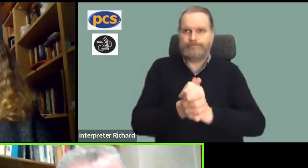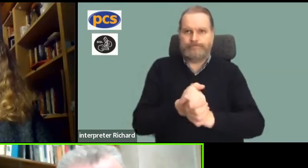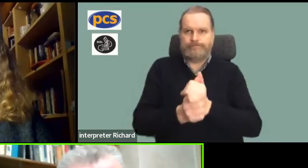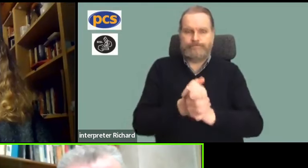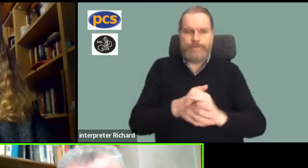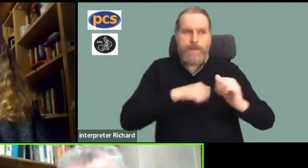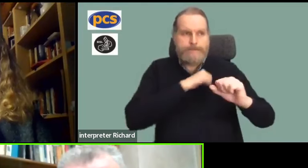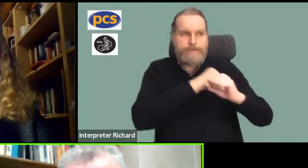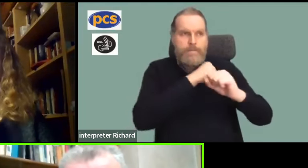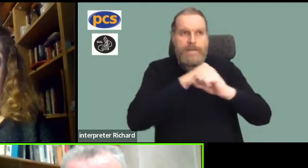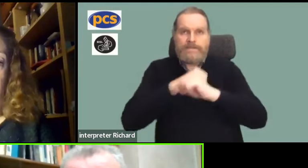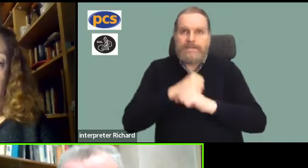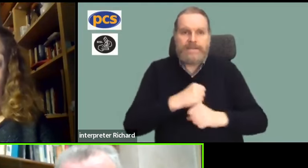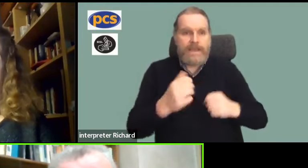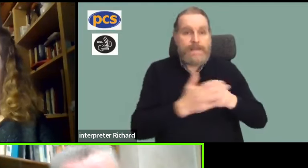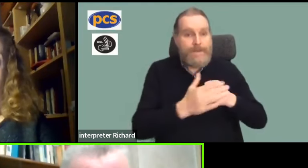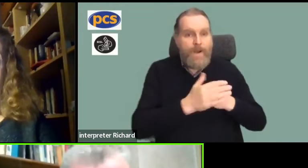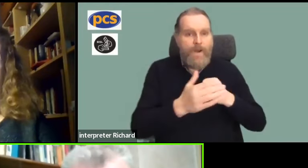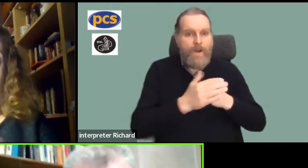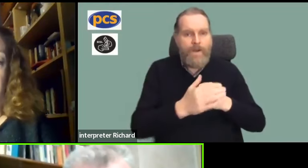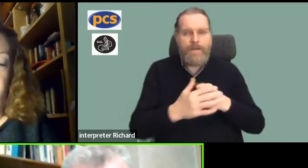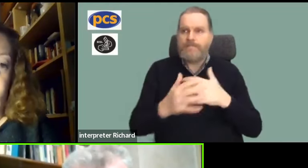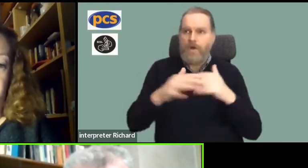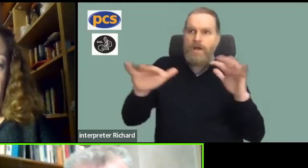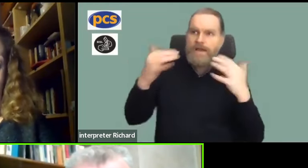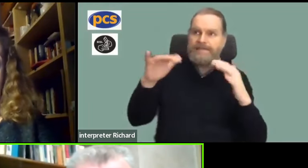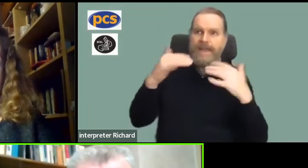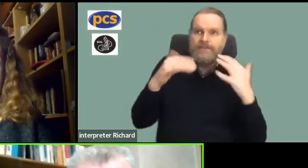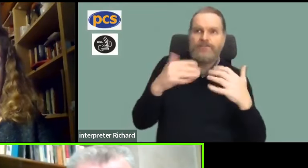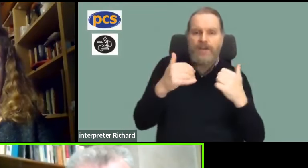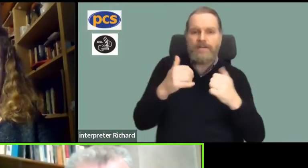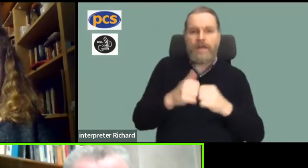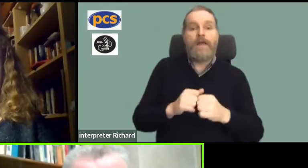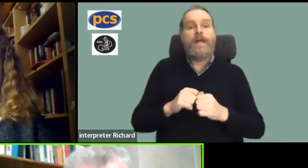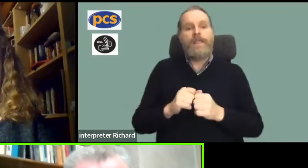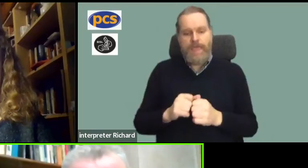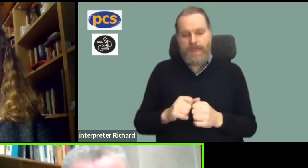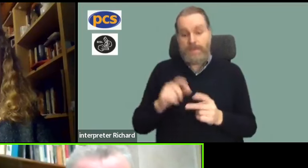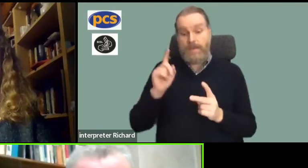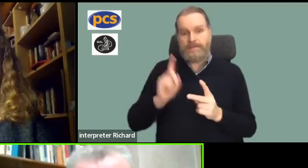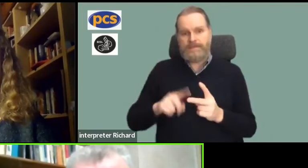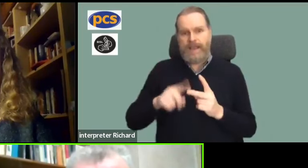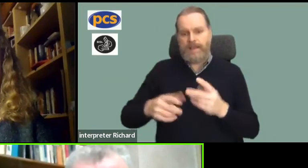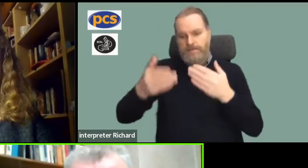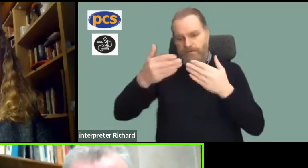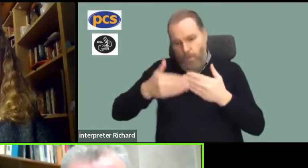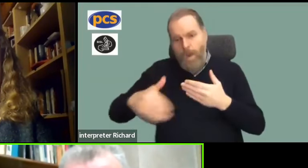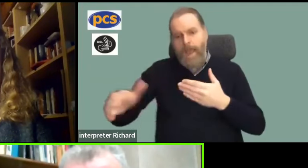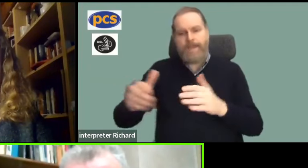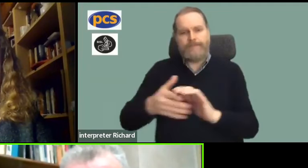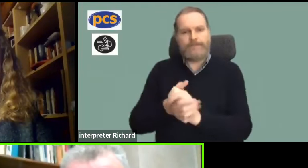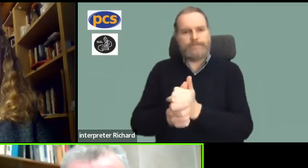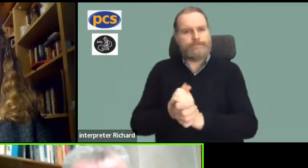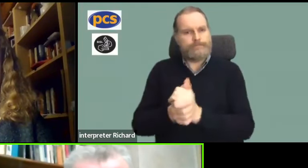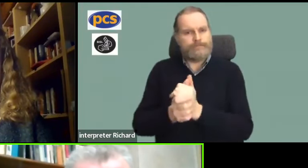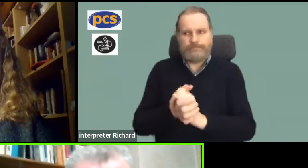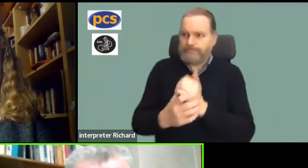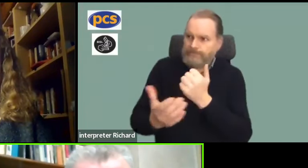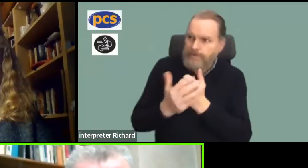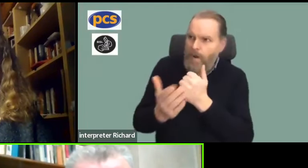fantastic step start lots of publicity and lots of problems for the management. Then we will announce this second second wave of action,